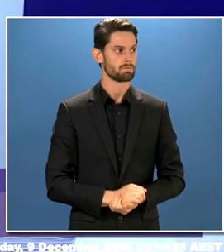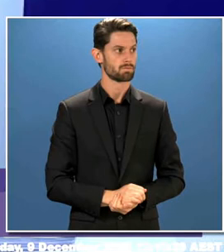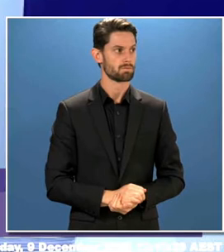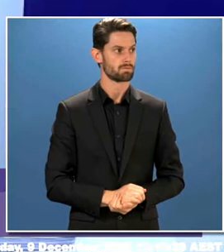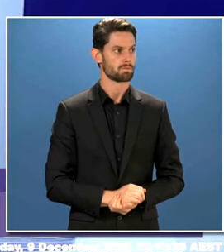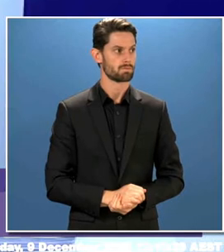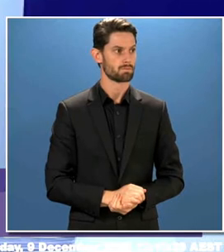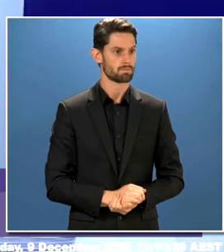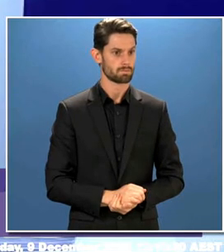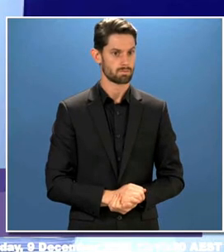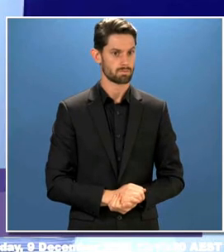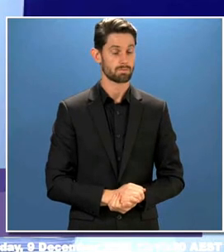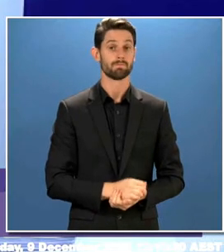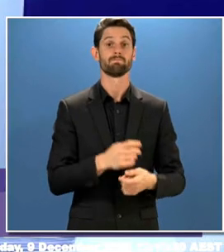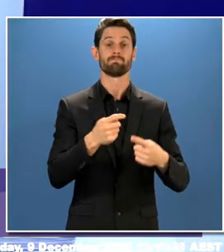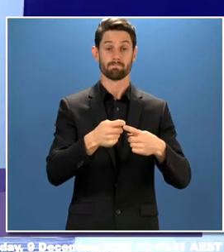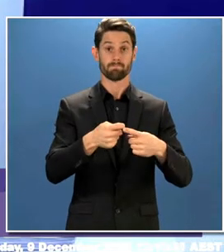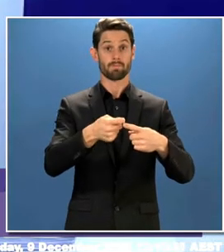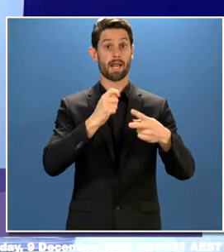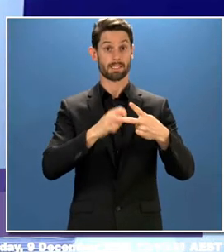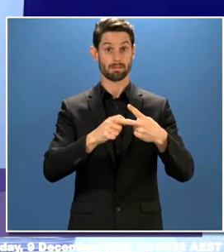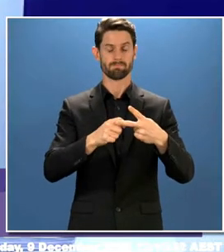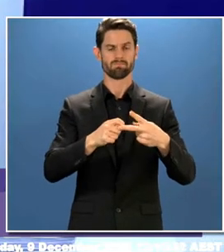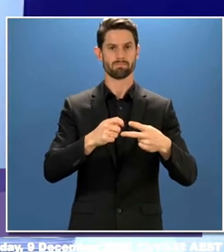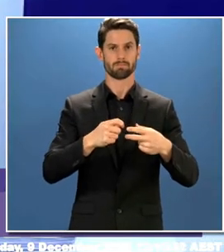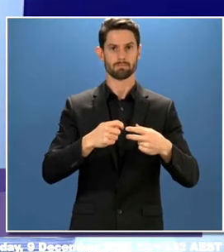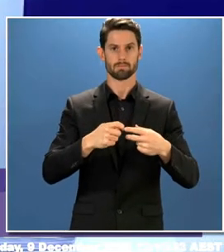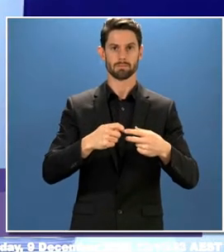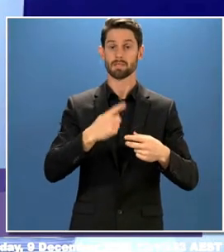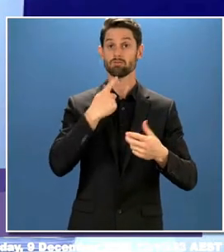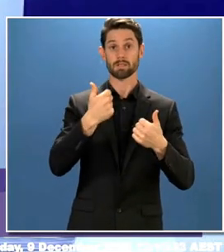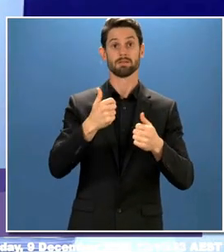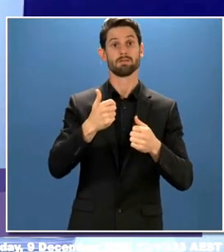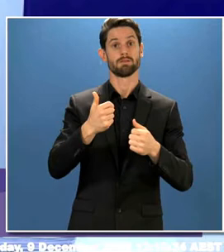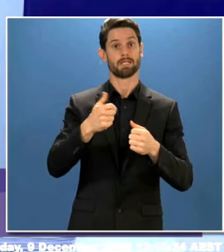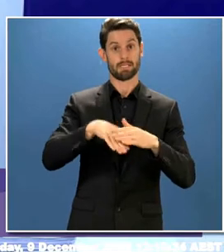We are still in Brisbane. Ms Zerner is taking our next witness. Ms Zerner. Alright, thank you.